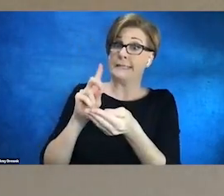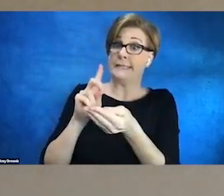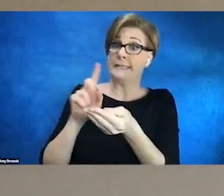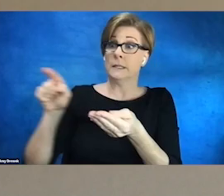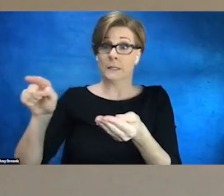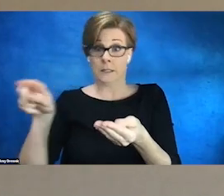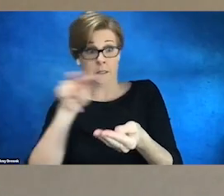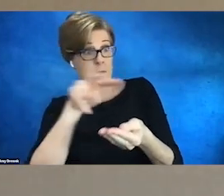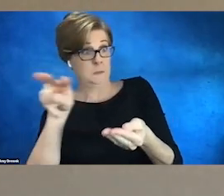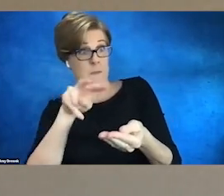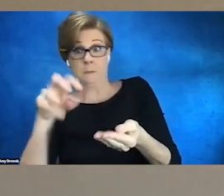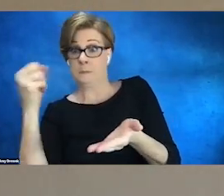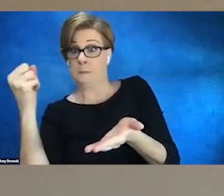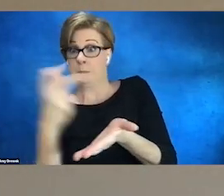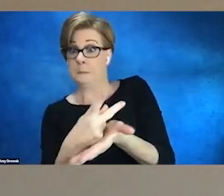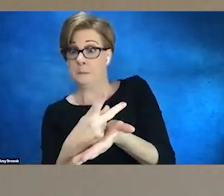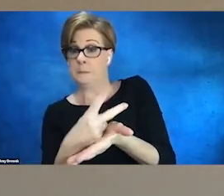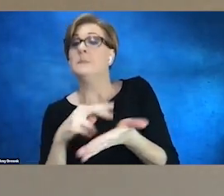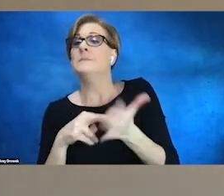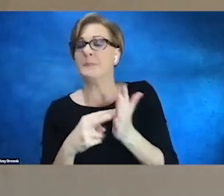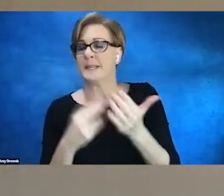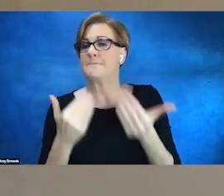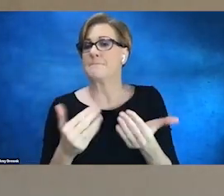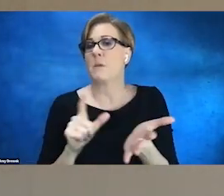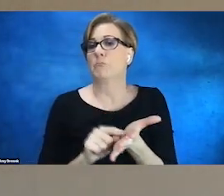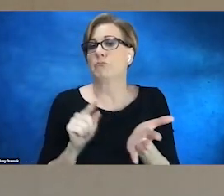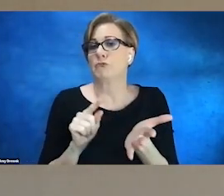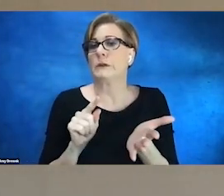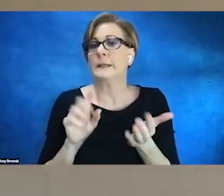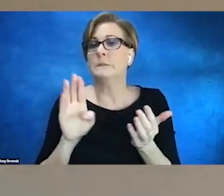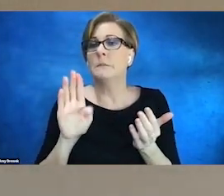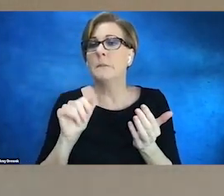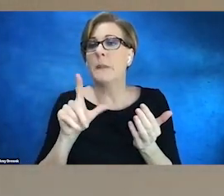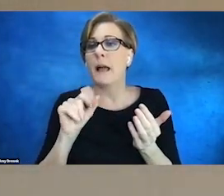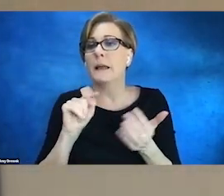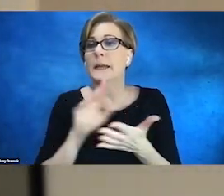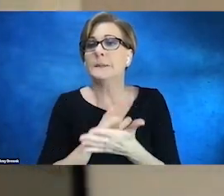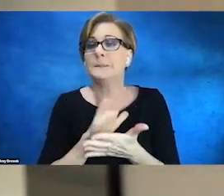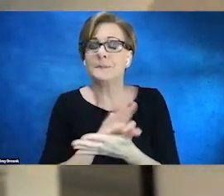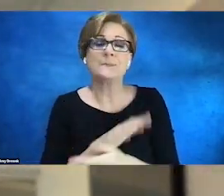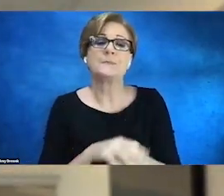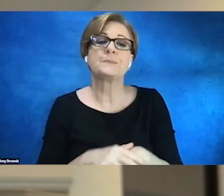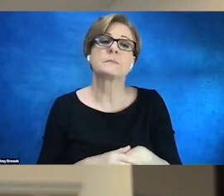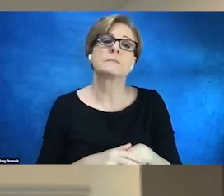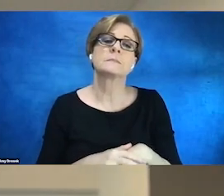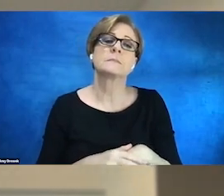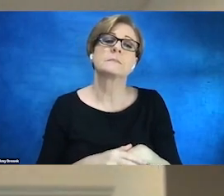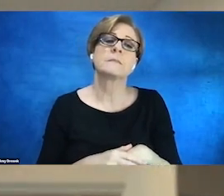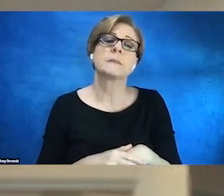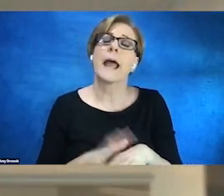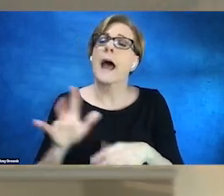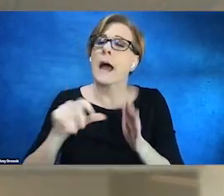the check-in roster I'm able to print a ballot. I did want to highlight a lot we get a lot of questions